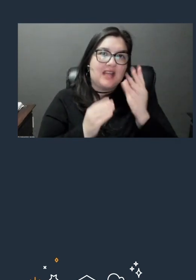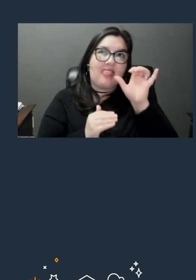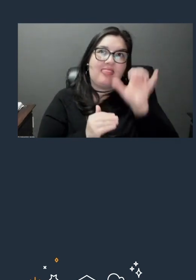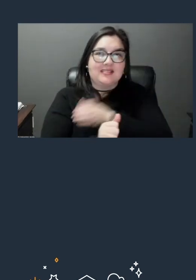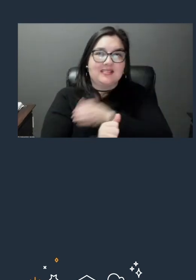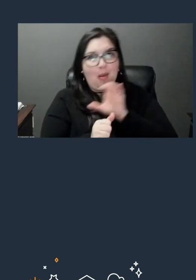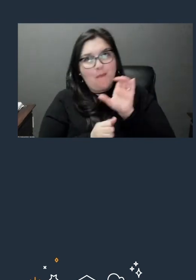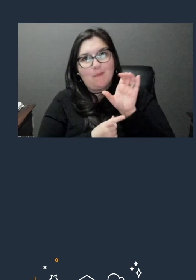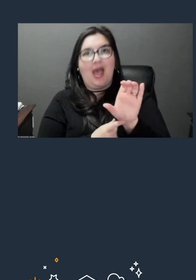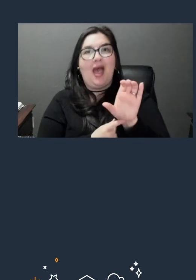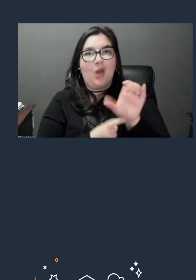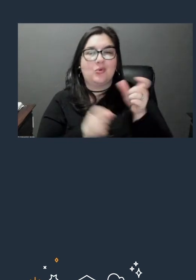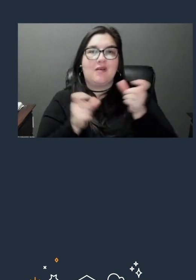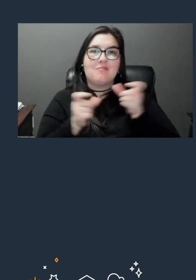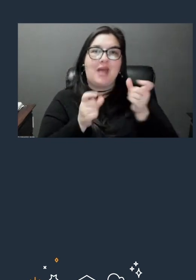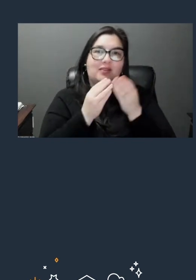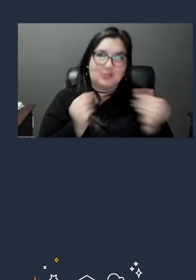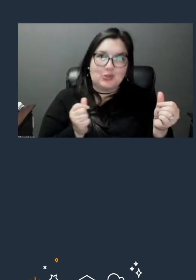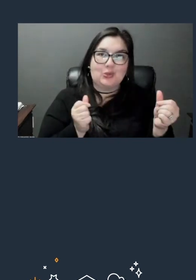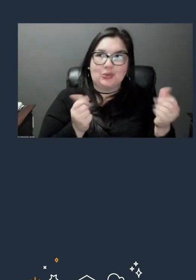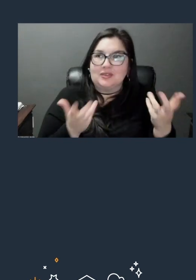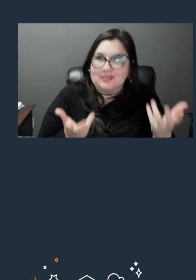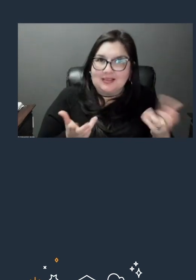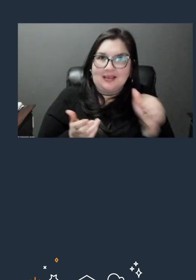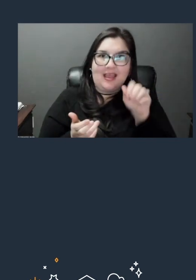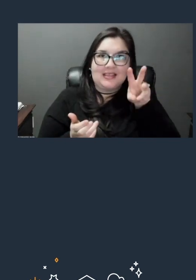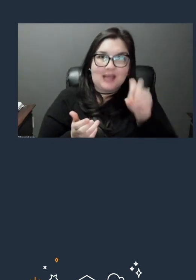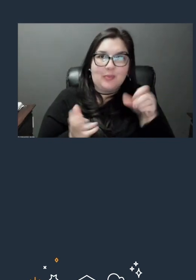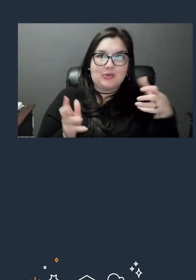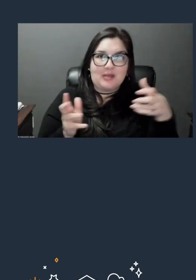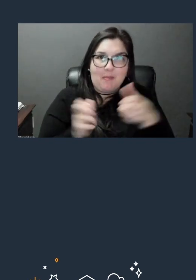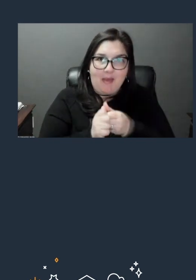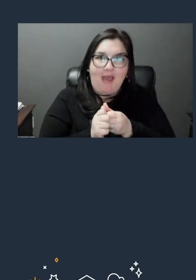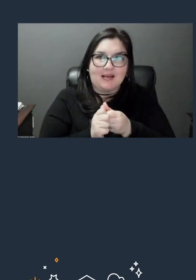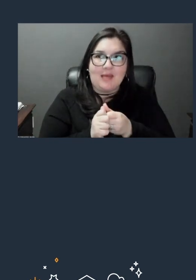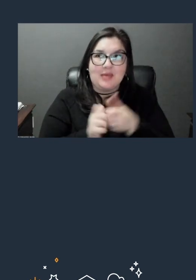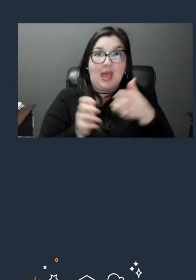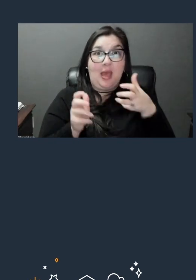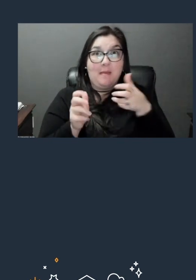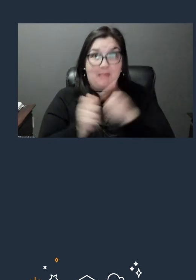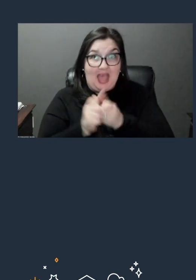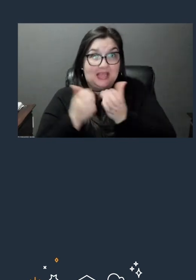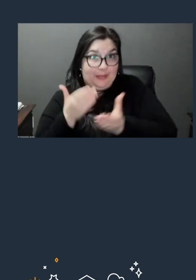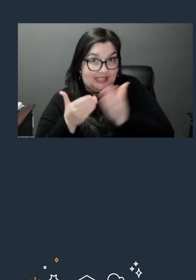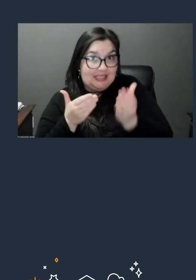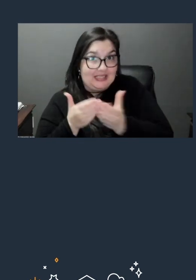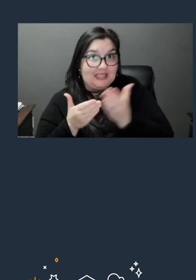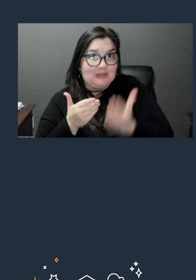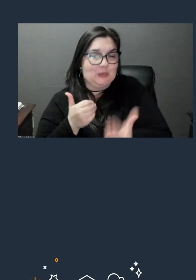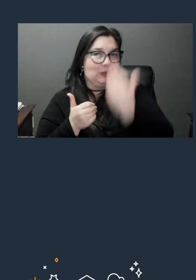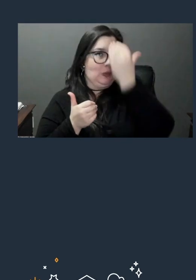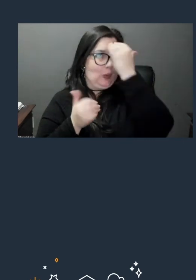solution such as AWS Backup, is not only are the backups easy, and you know, you can see that they're working and you know that they're working,